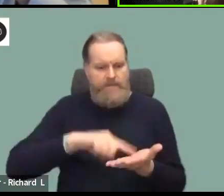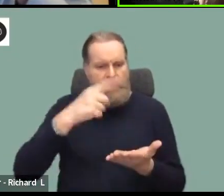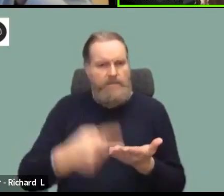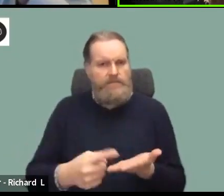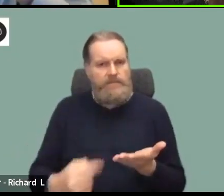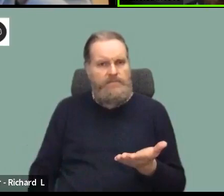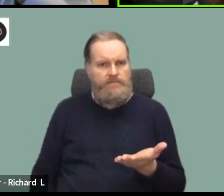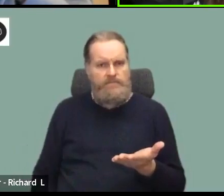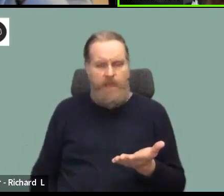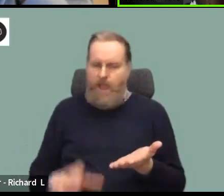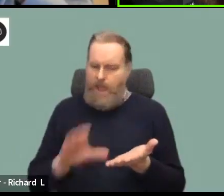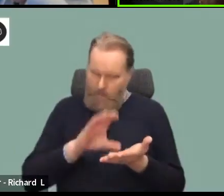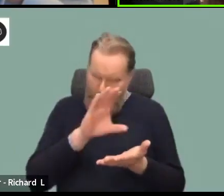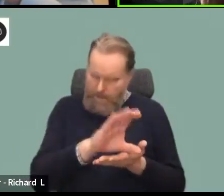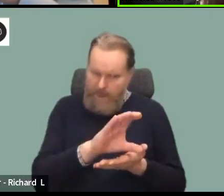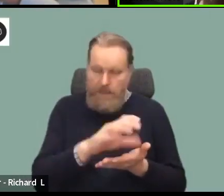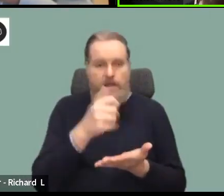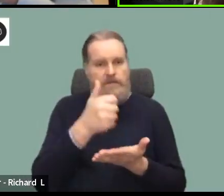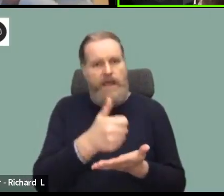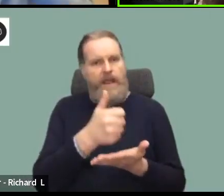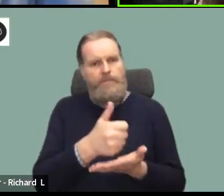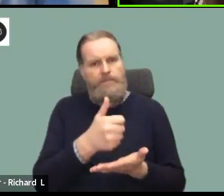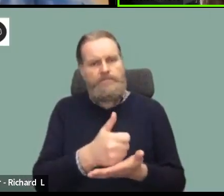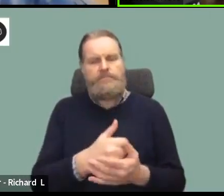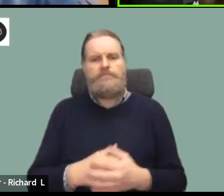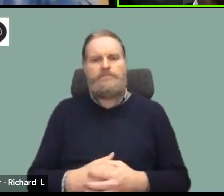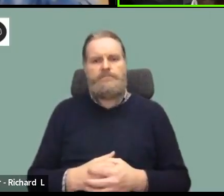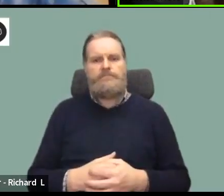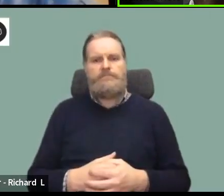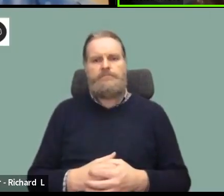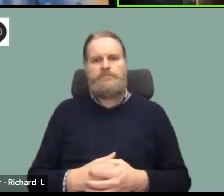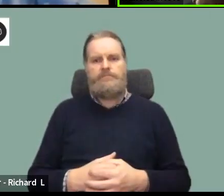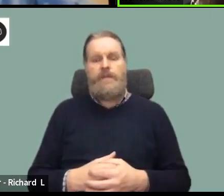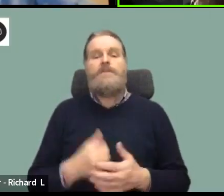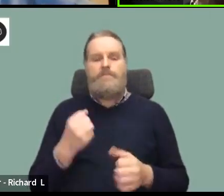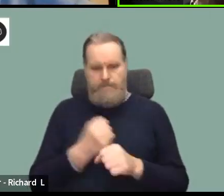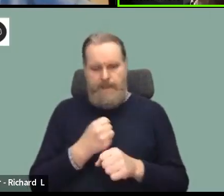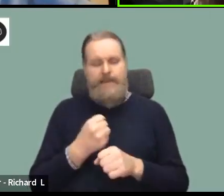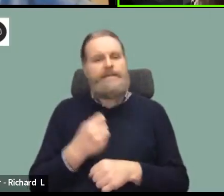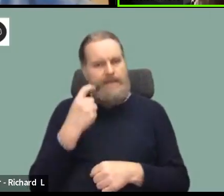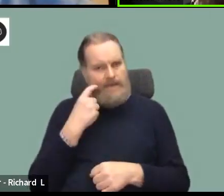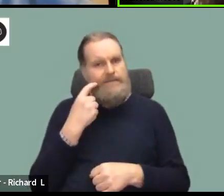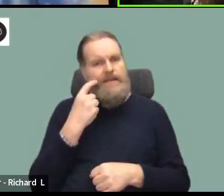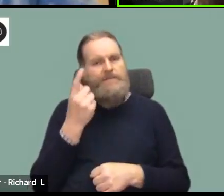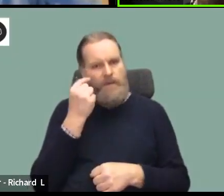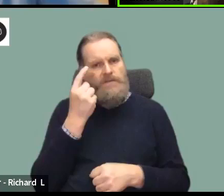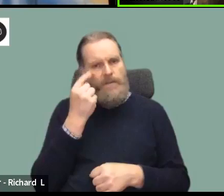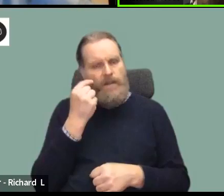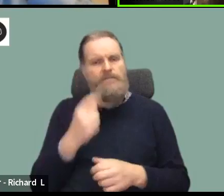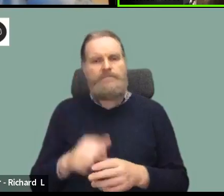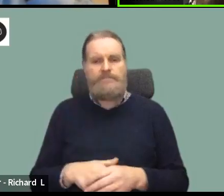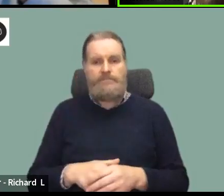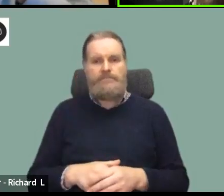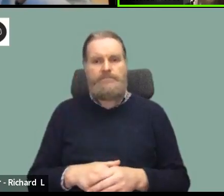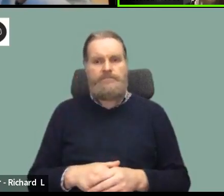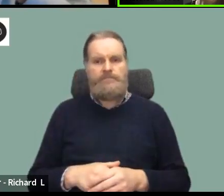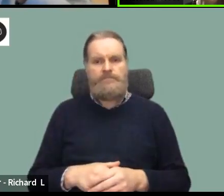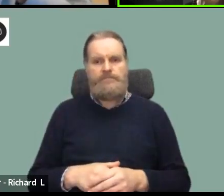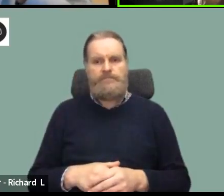donate to the stripe and I'd like to make sure that. pain to what you're doing so. you know you know, things like that you know, things like that we need to make it as easy as possible. Don't wait for people to be able to